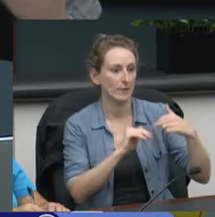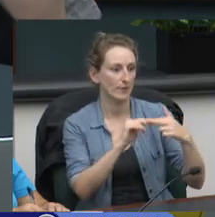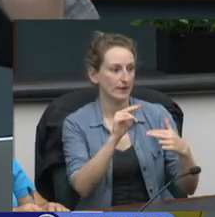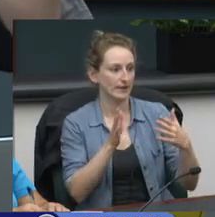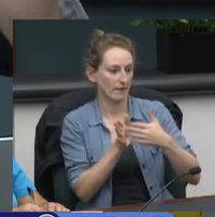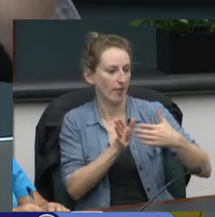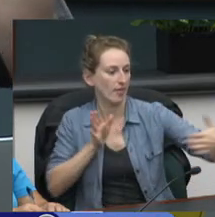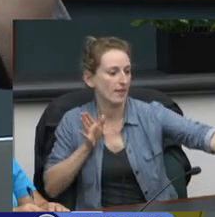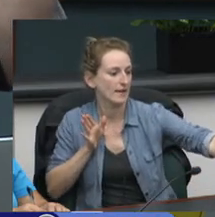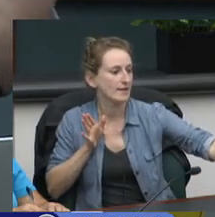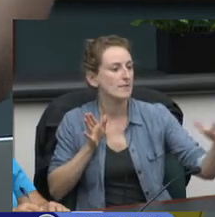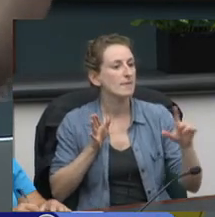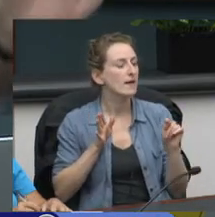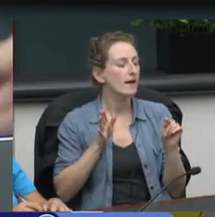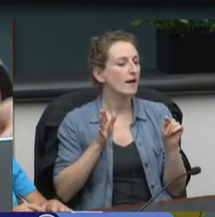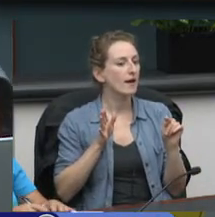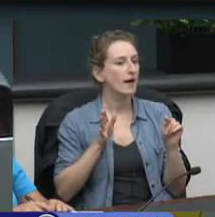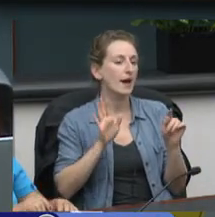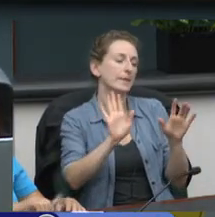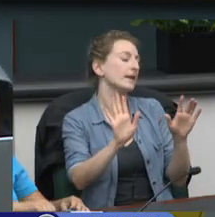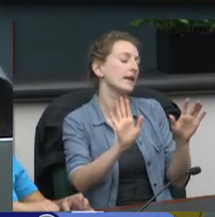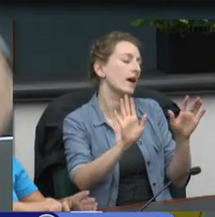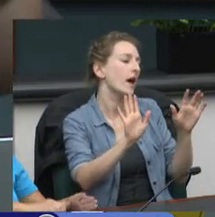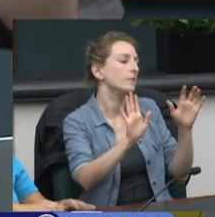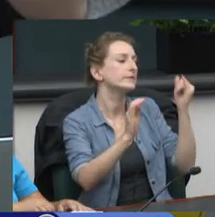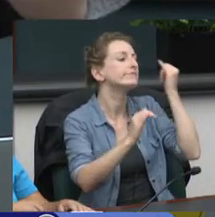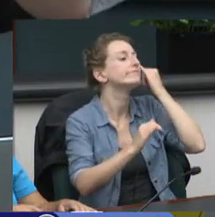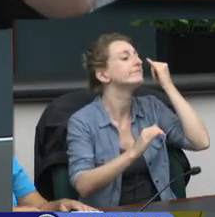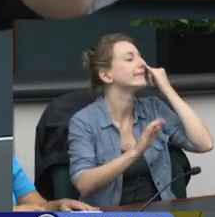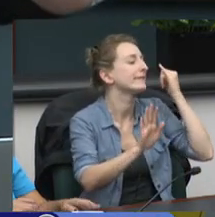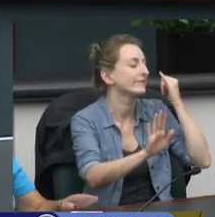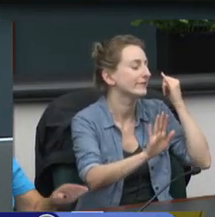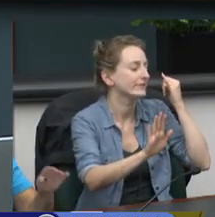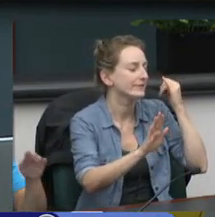completely spitballing no-one's proposing this but with the limit just